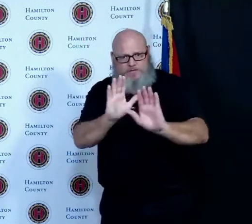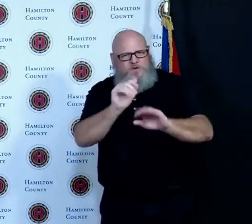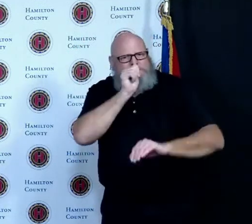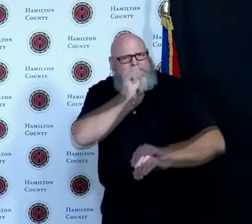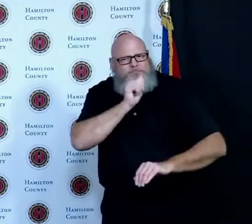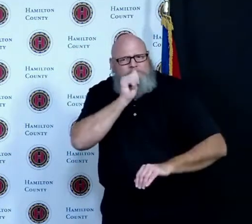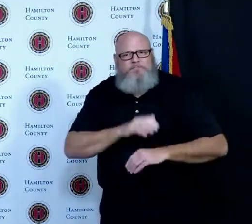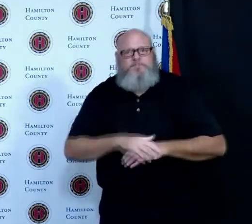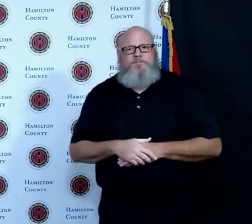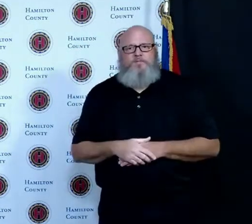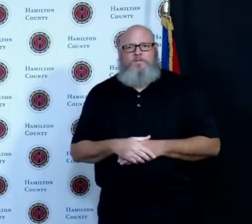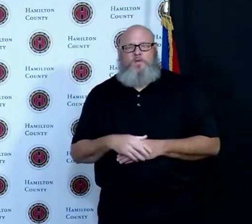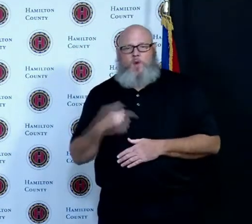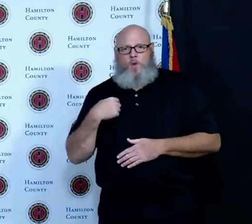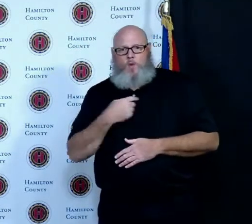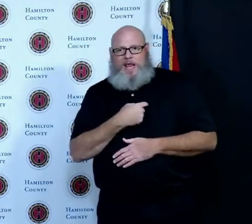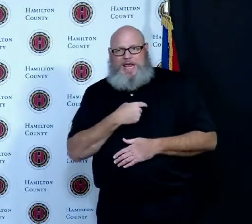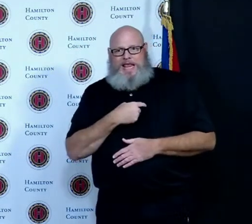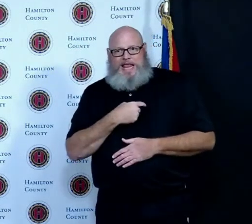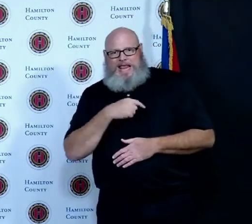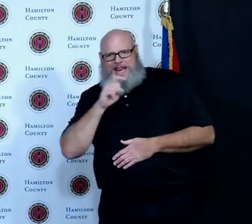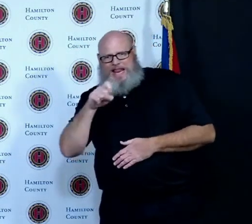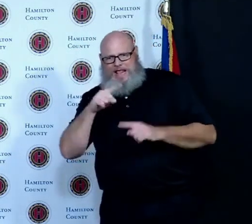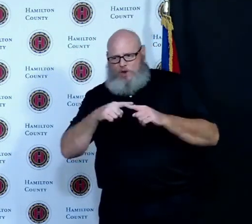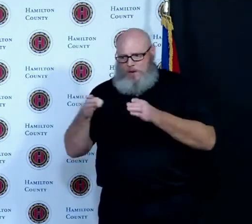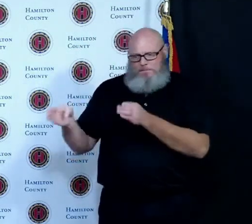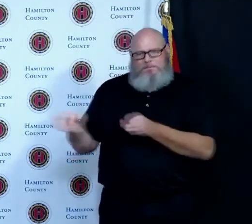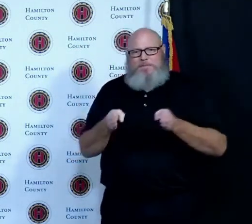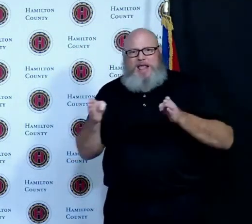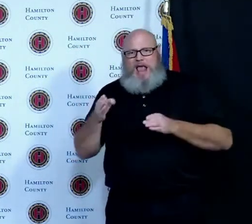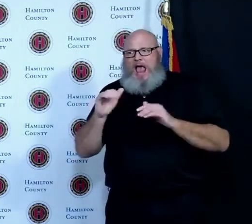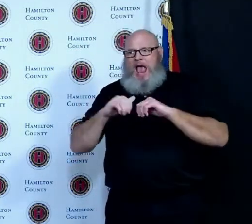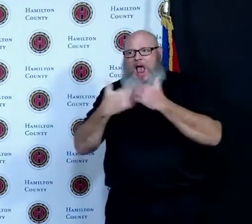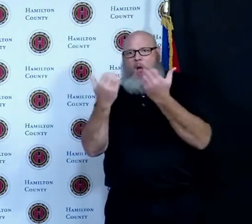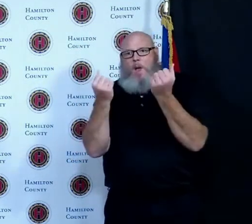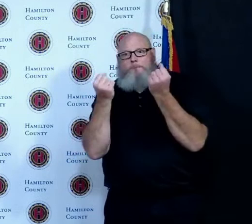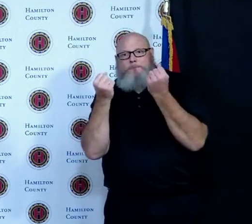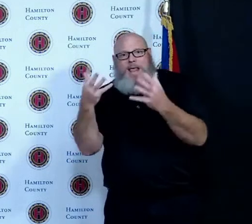we need to know who's getting that vaccine and where it's going so that we are ready to